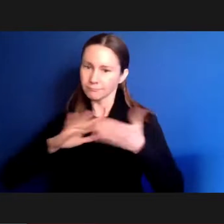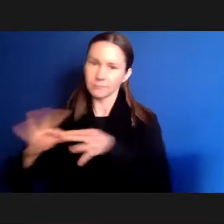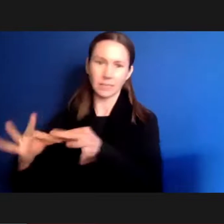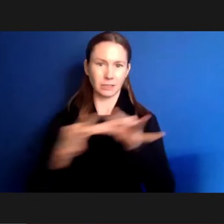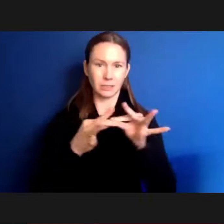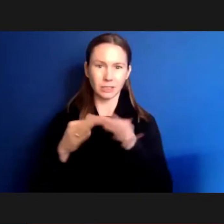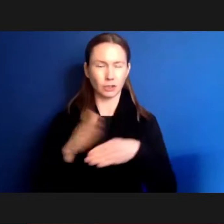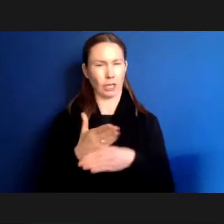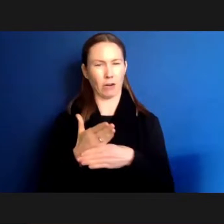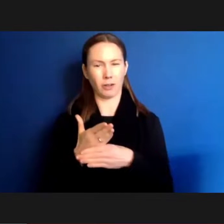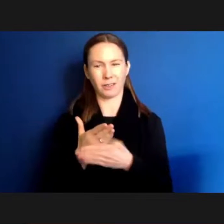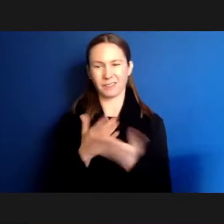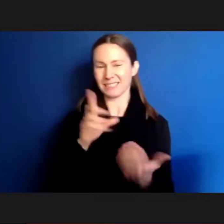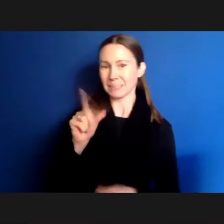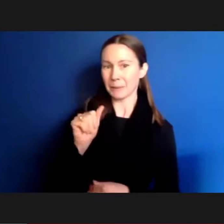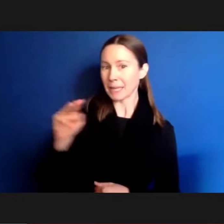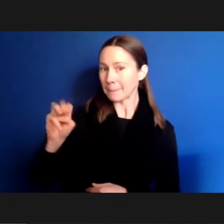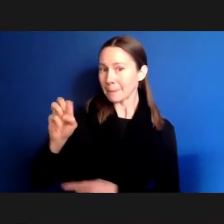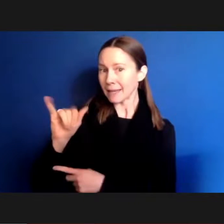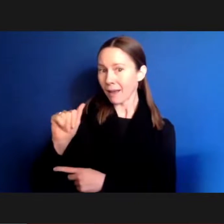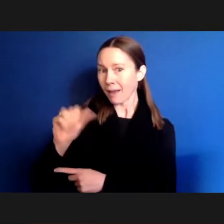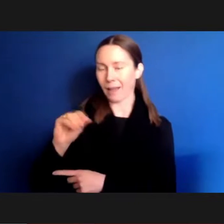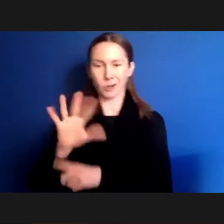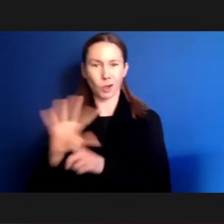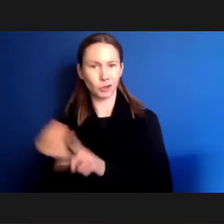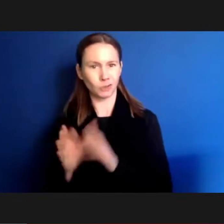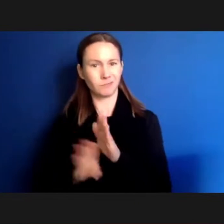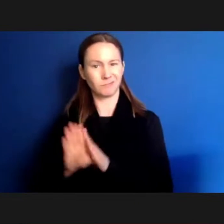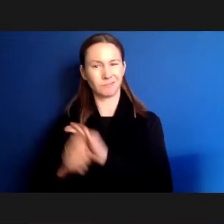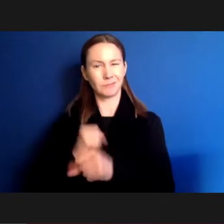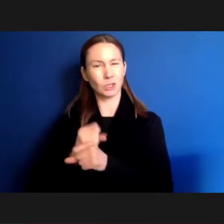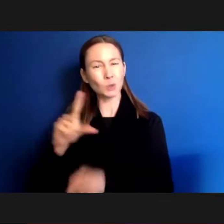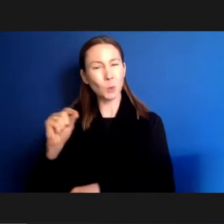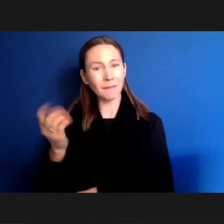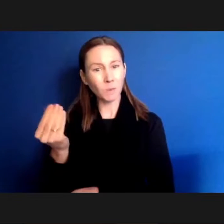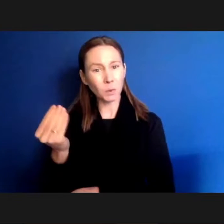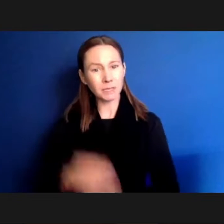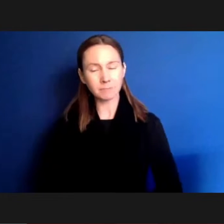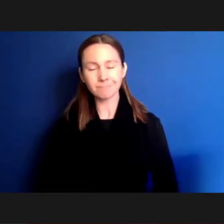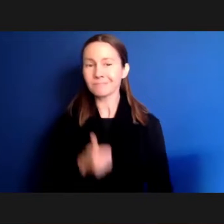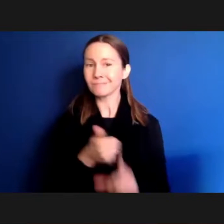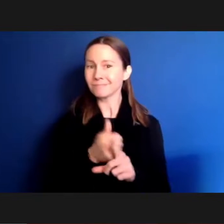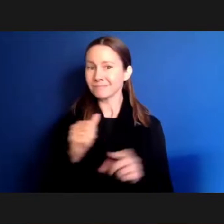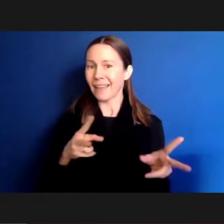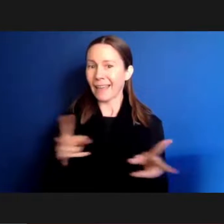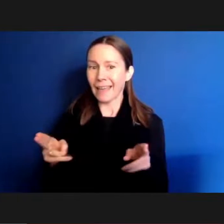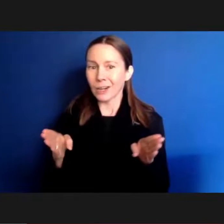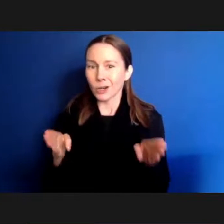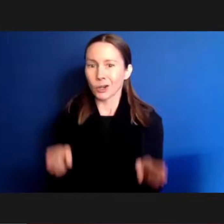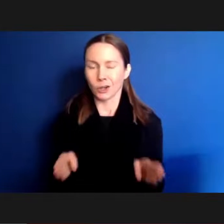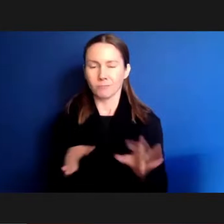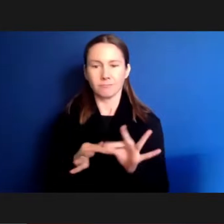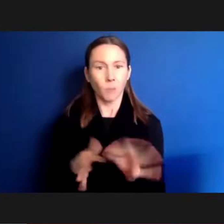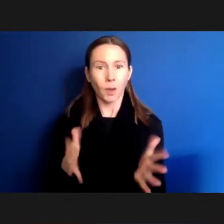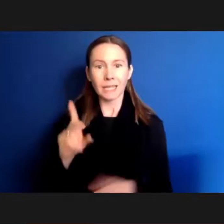and culture that was created by 2014. She is also the editor of Disability Visibility,